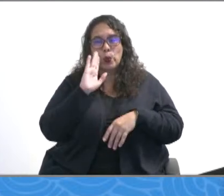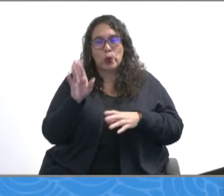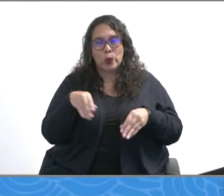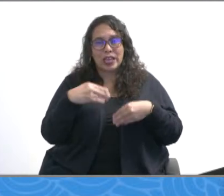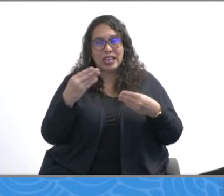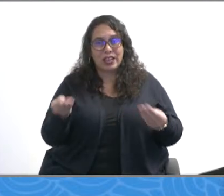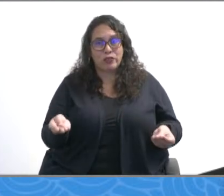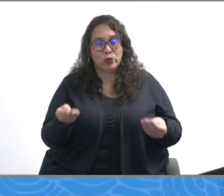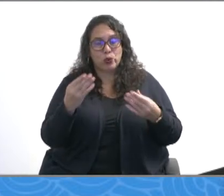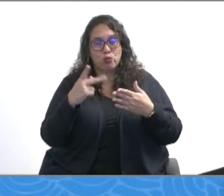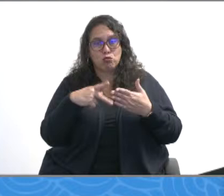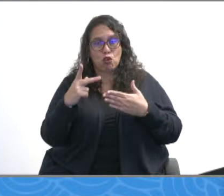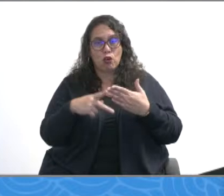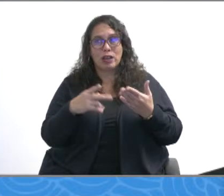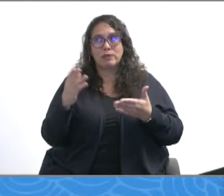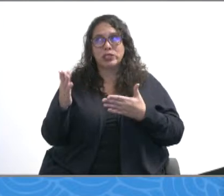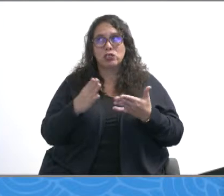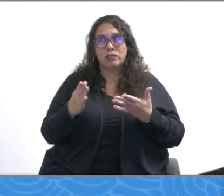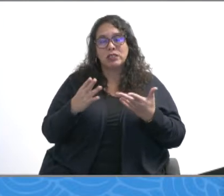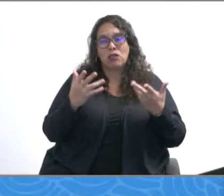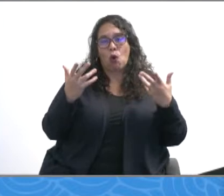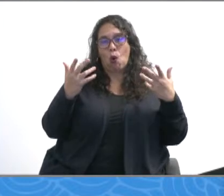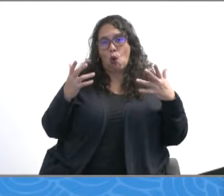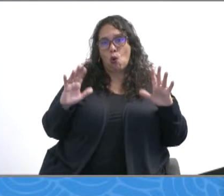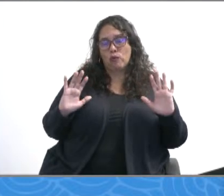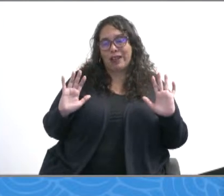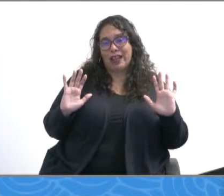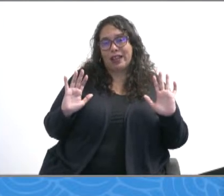some programs and services that have already been,